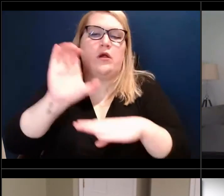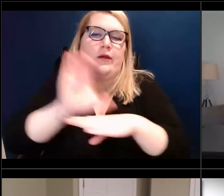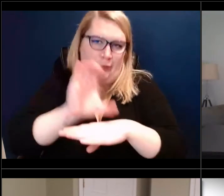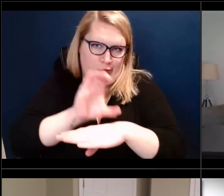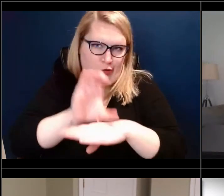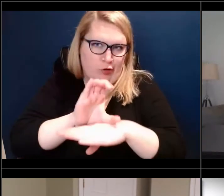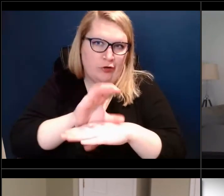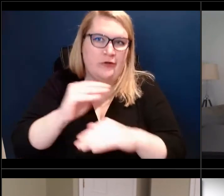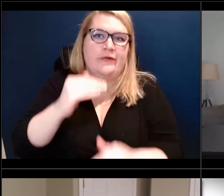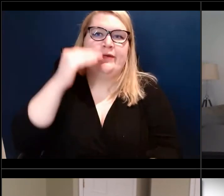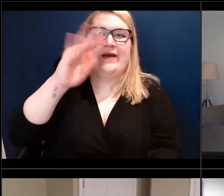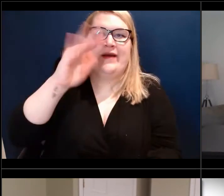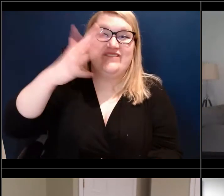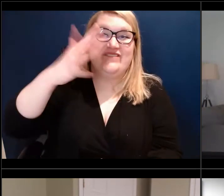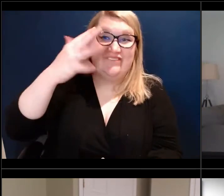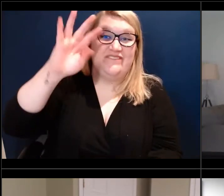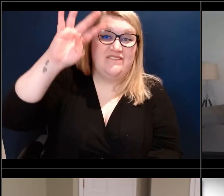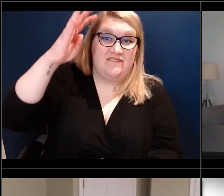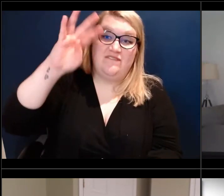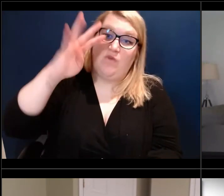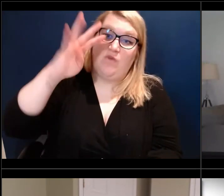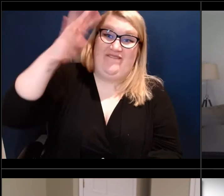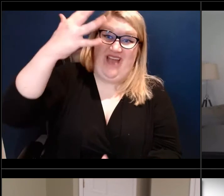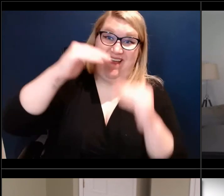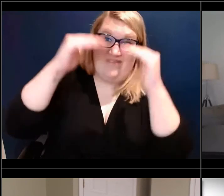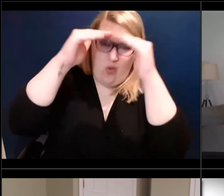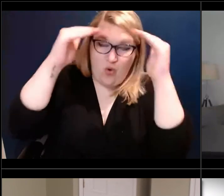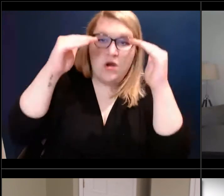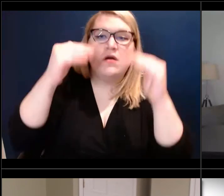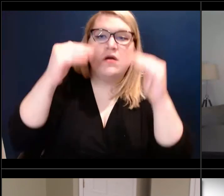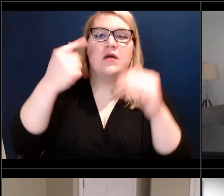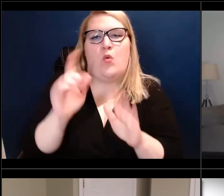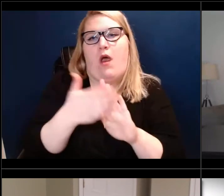fourth and fifth floor are for the operation staff